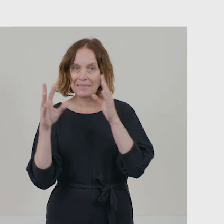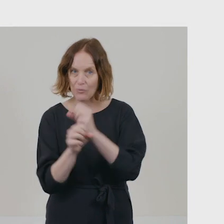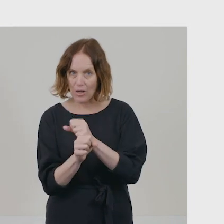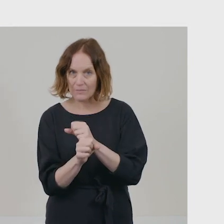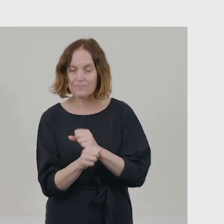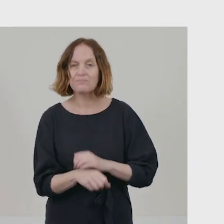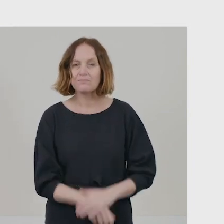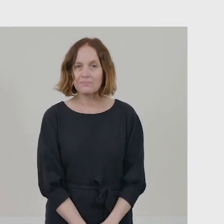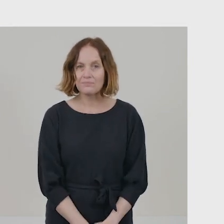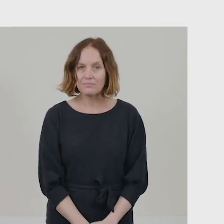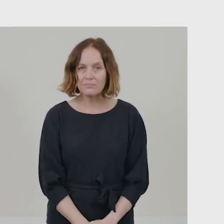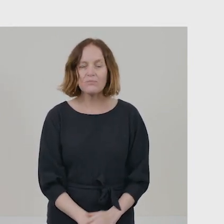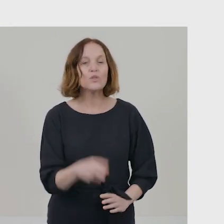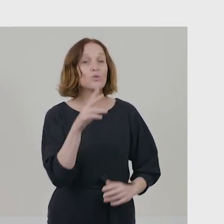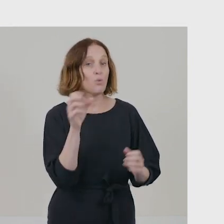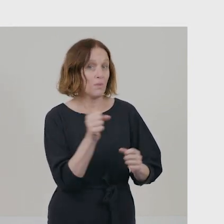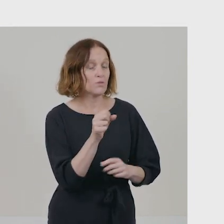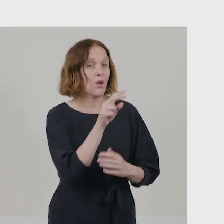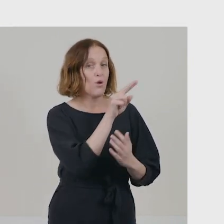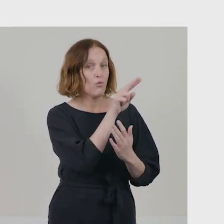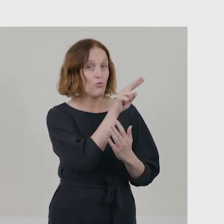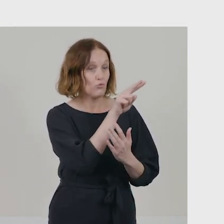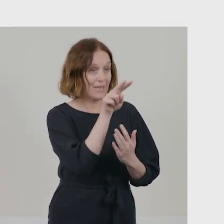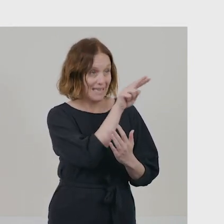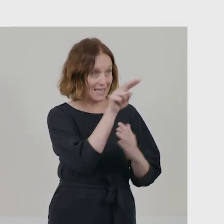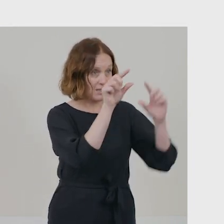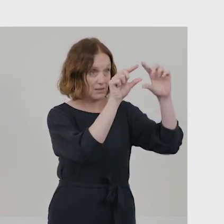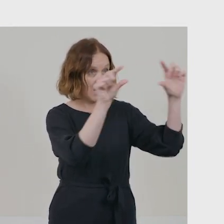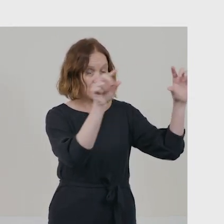To identify the main idea in a text, we can read the title.